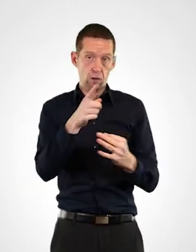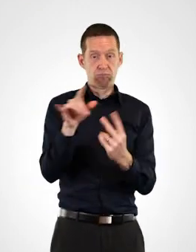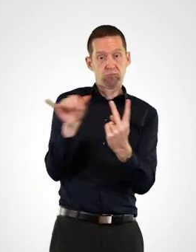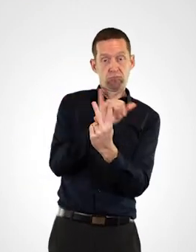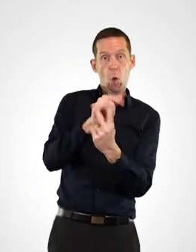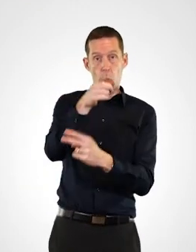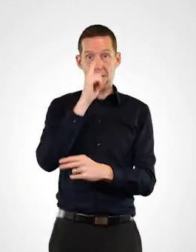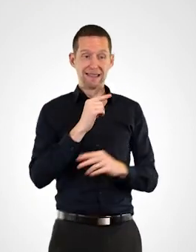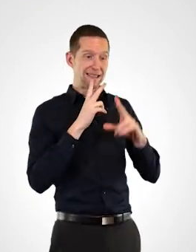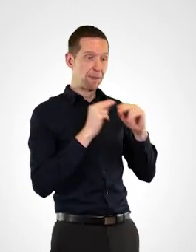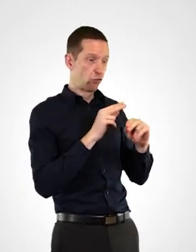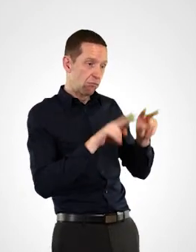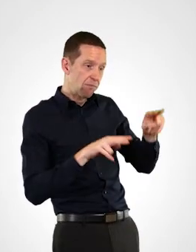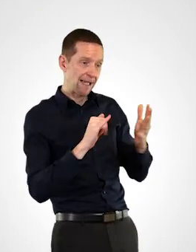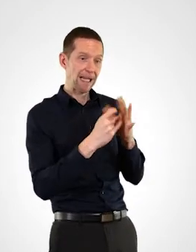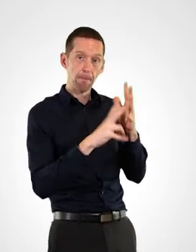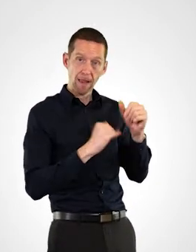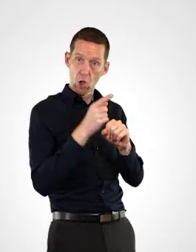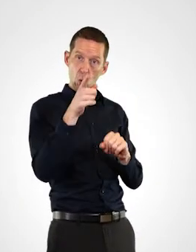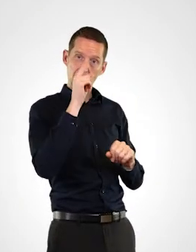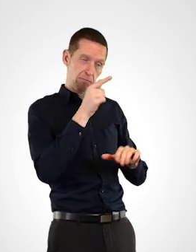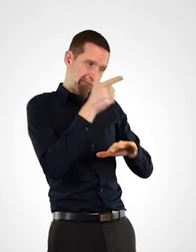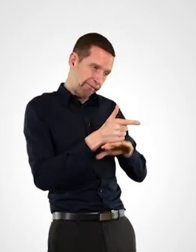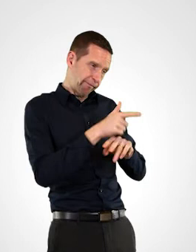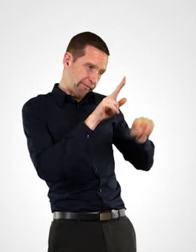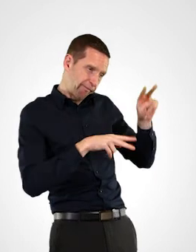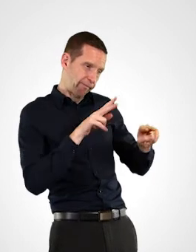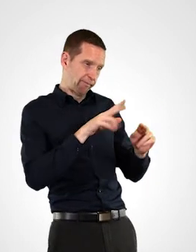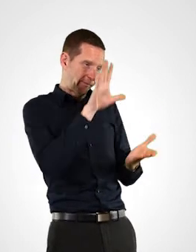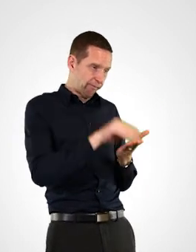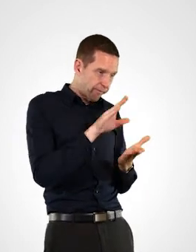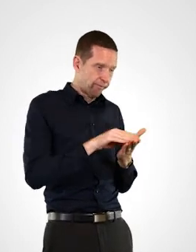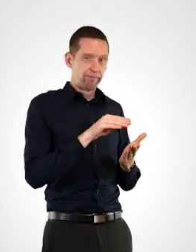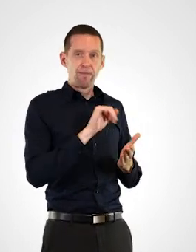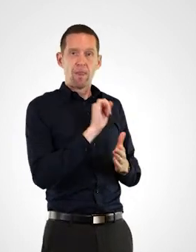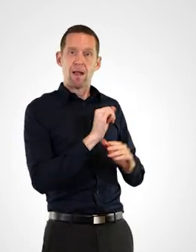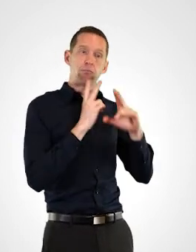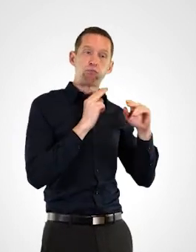If you'd like, you could do speech sampling and analyse children's utterances